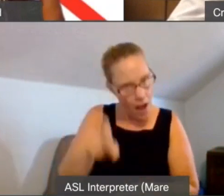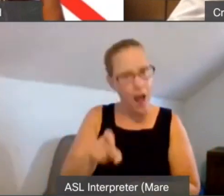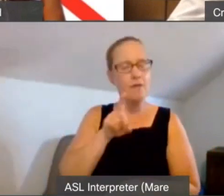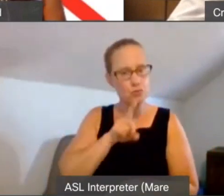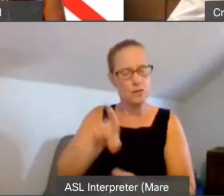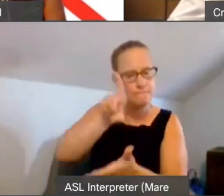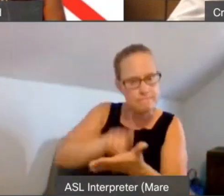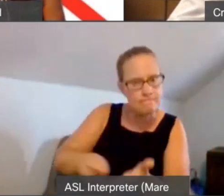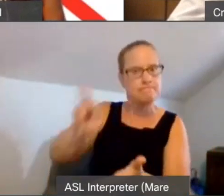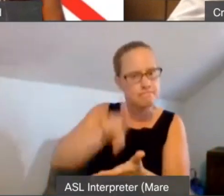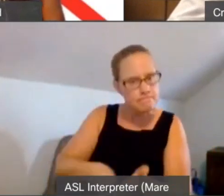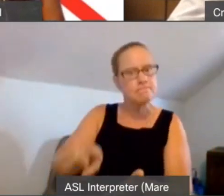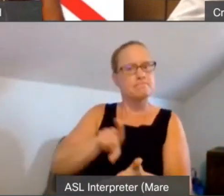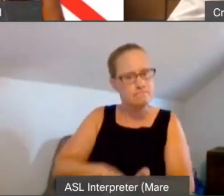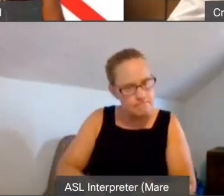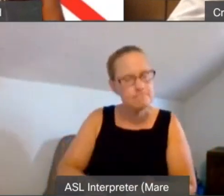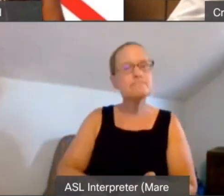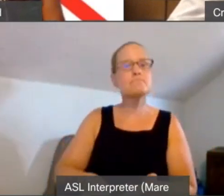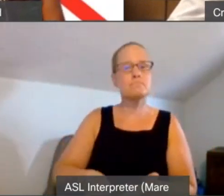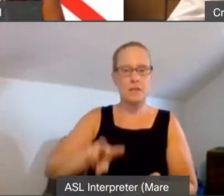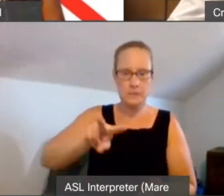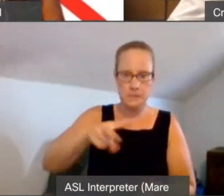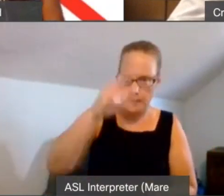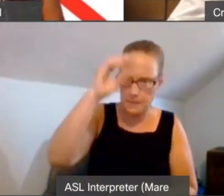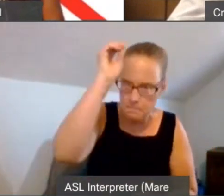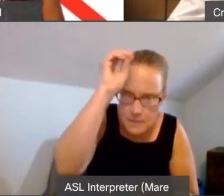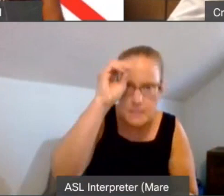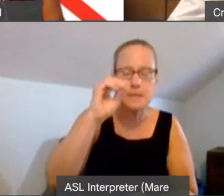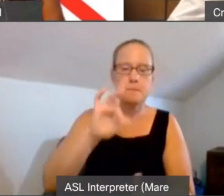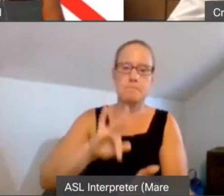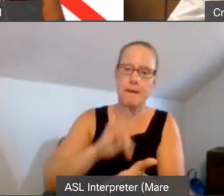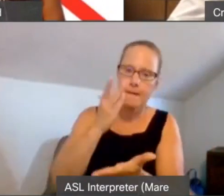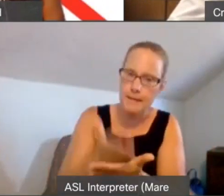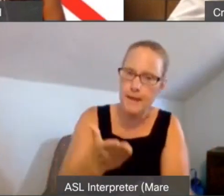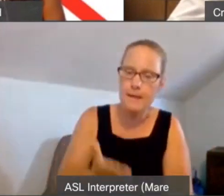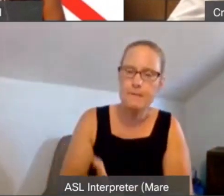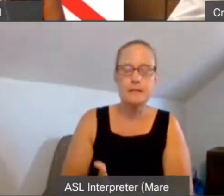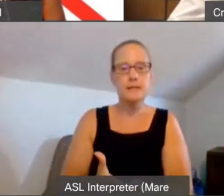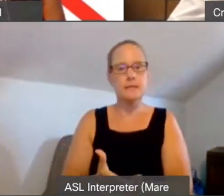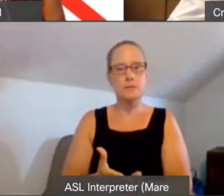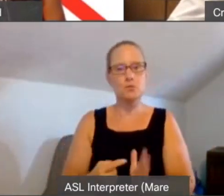but there was a findings based on medical evidence so the exception to the rule is they get to choose